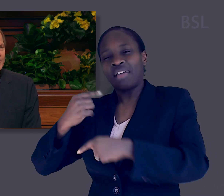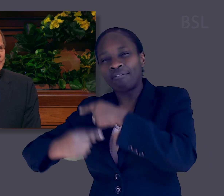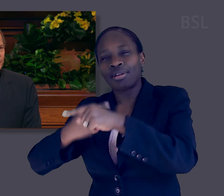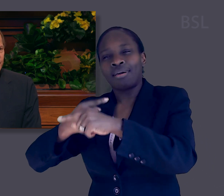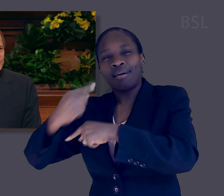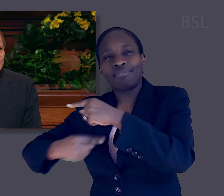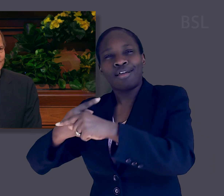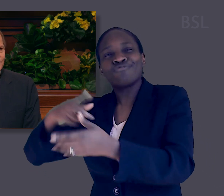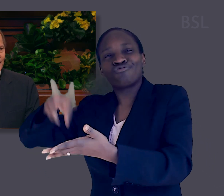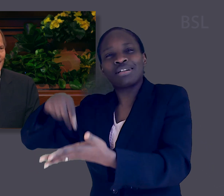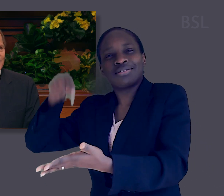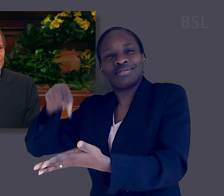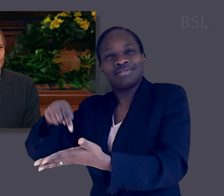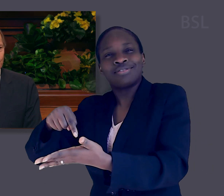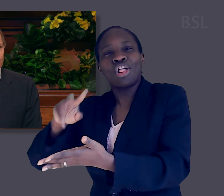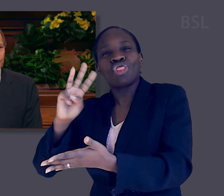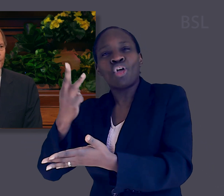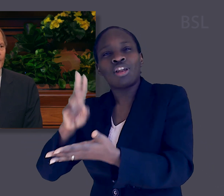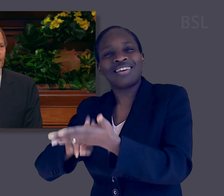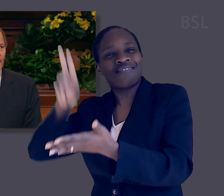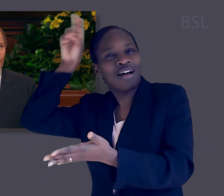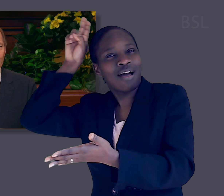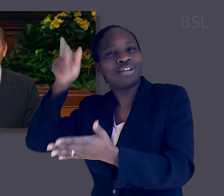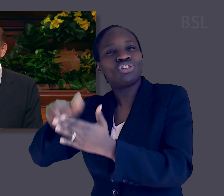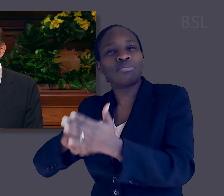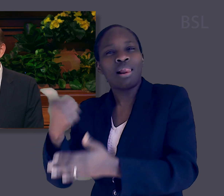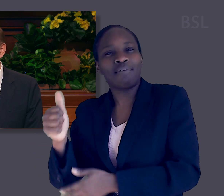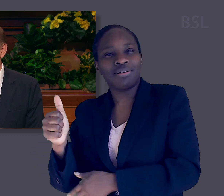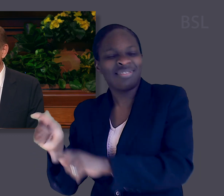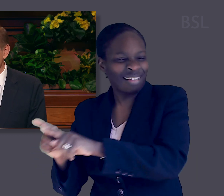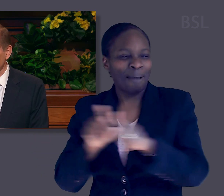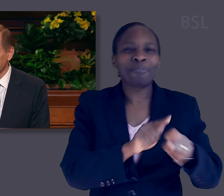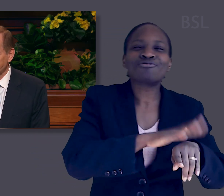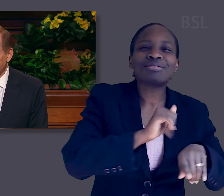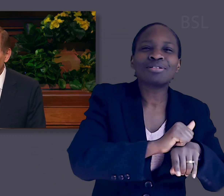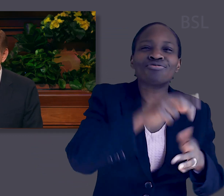our Easter tradition as is Luke 2 of our Christmas tradition.